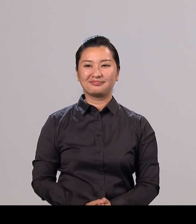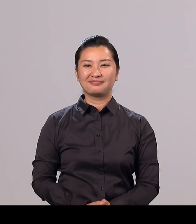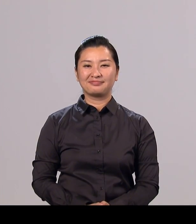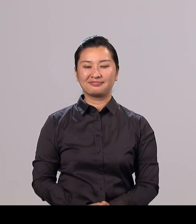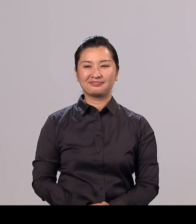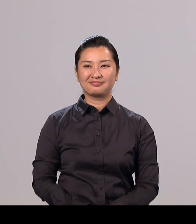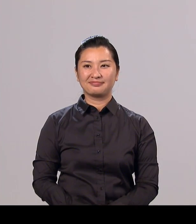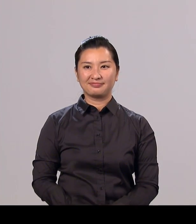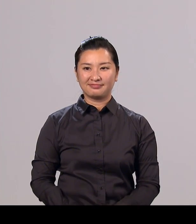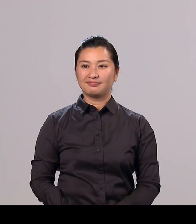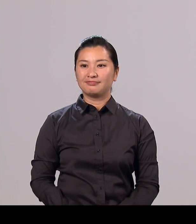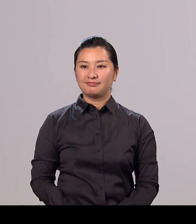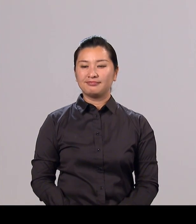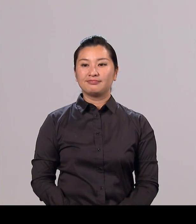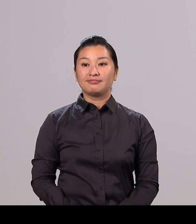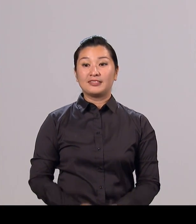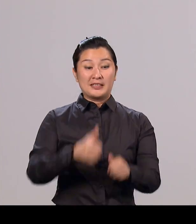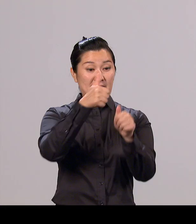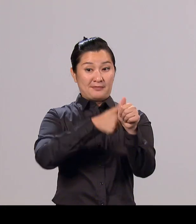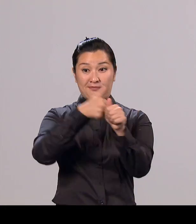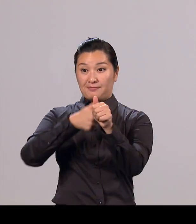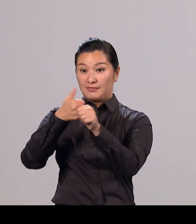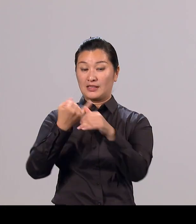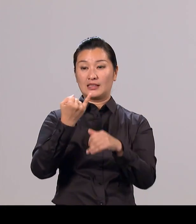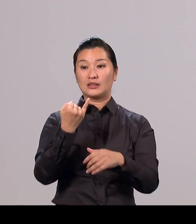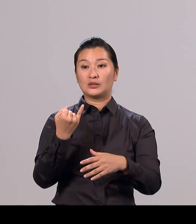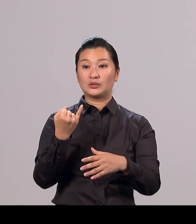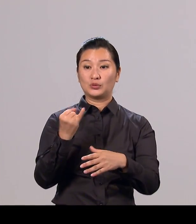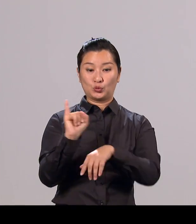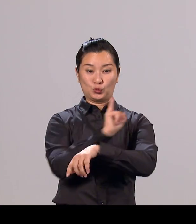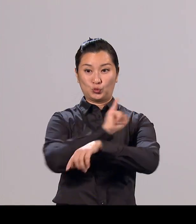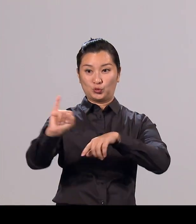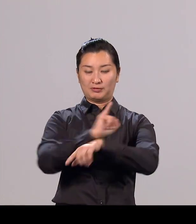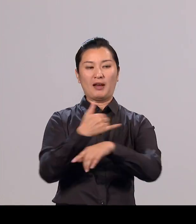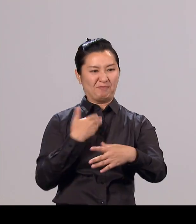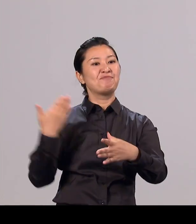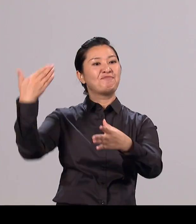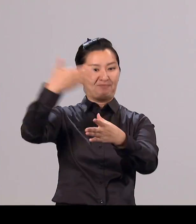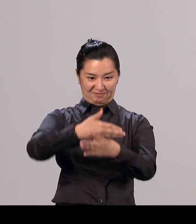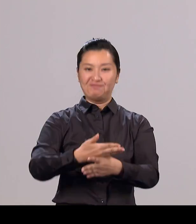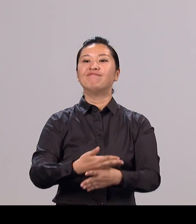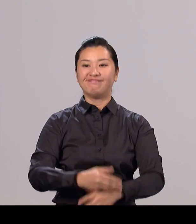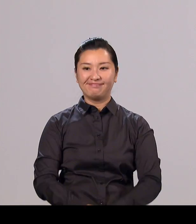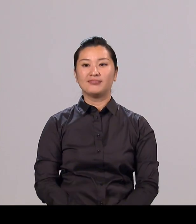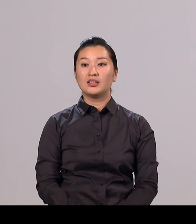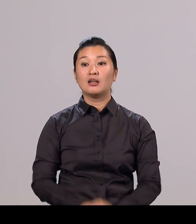Every industry is disrupted, but every industry is disrupted differently. So Economic Development Board (EDB), SPRING, Infocomm Development Authority (IDA),